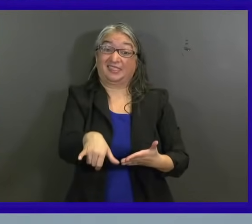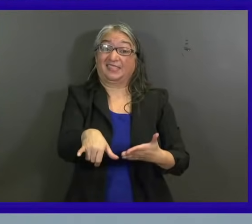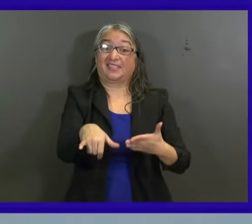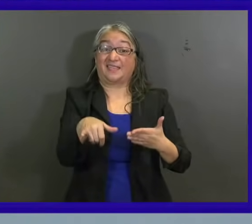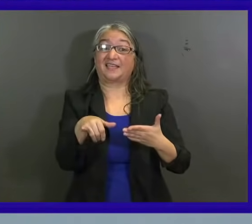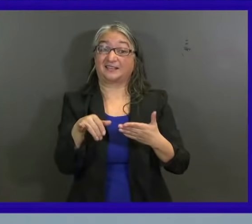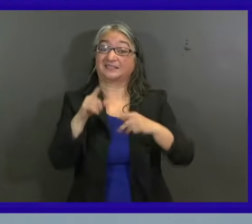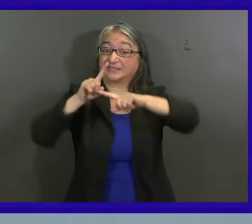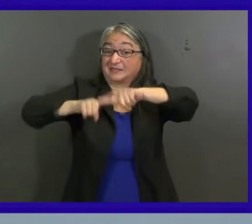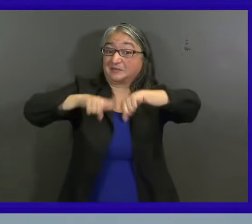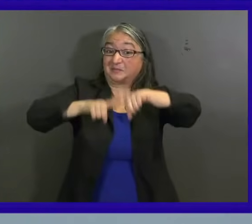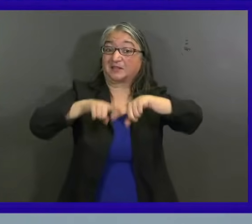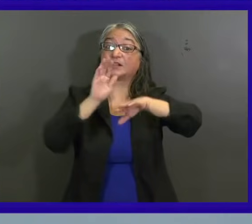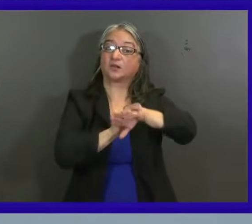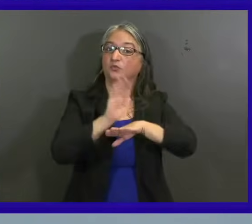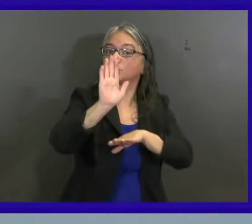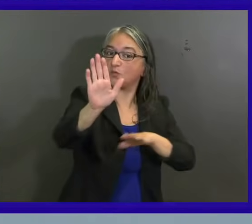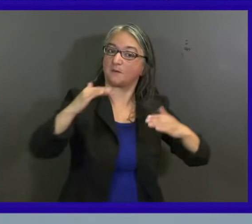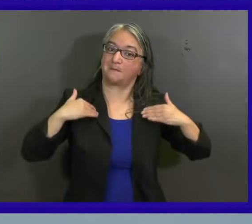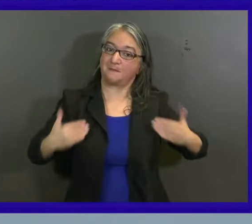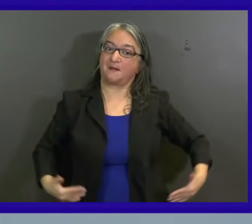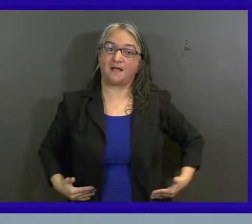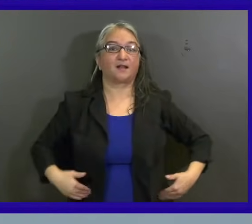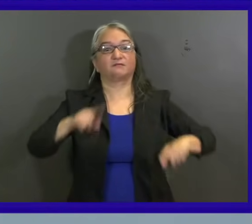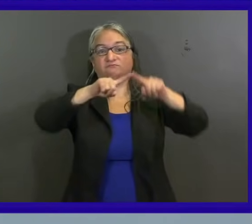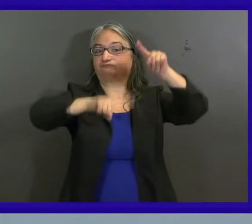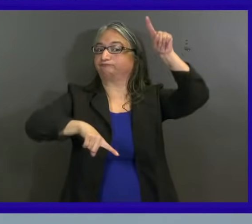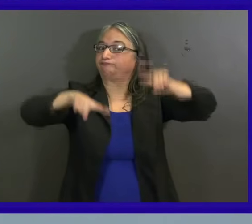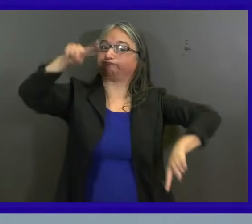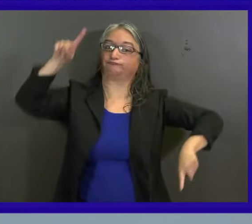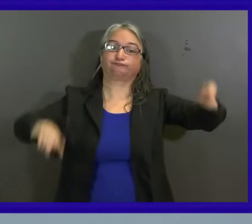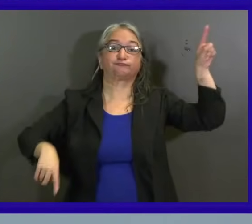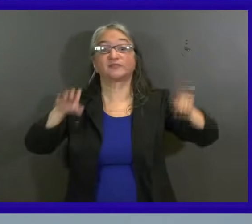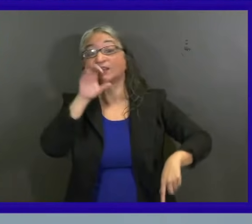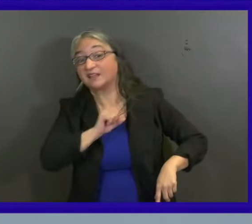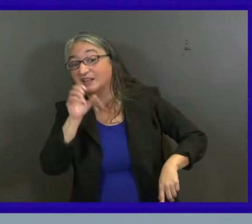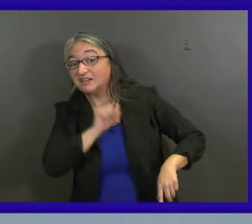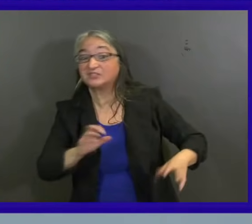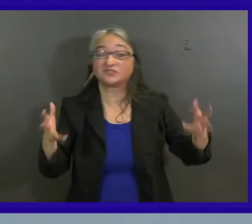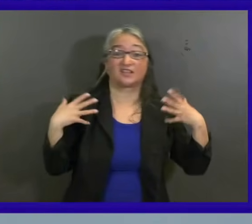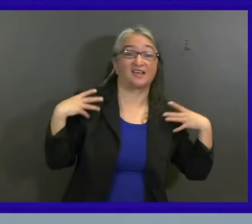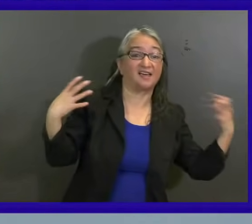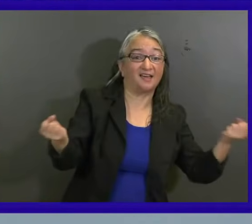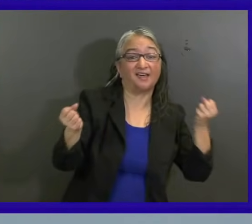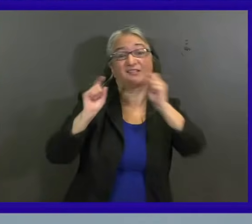of their initial immune response their health and health conditions their age and many other factors